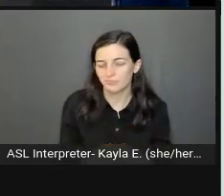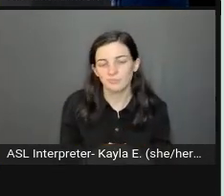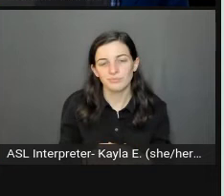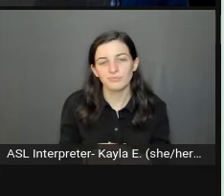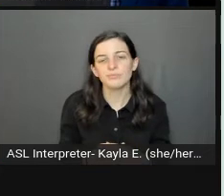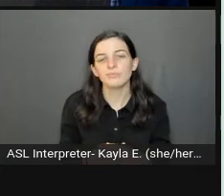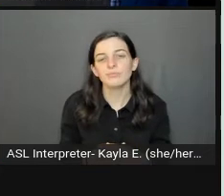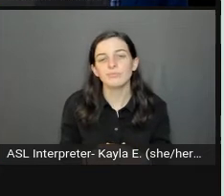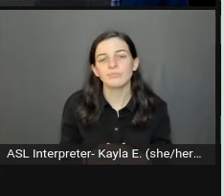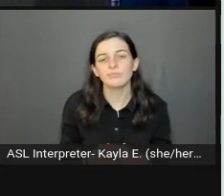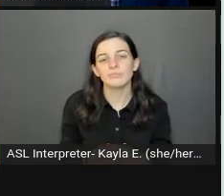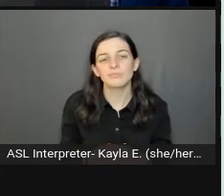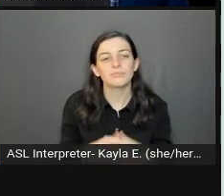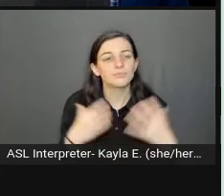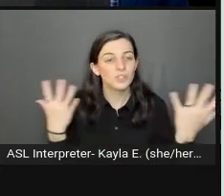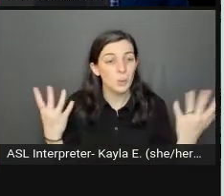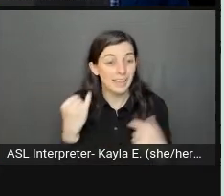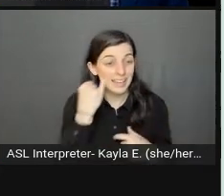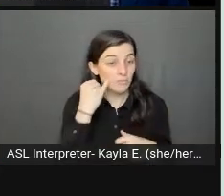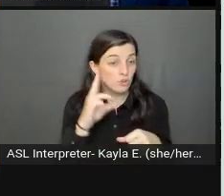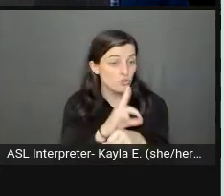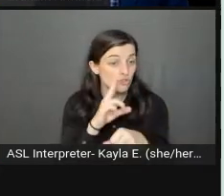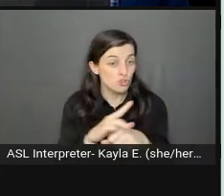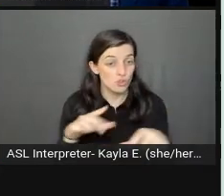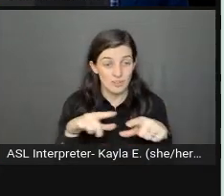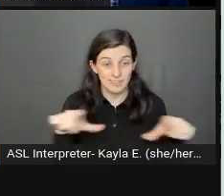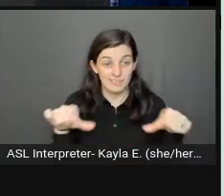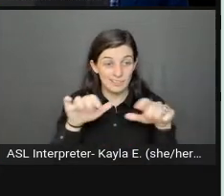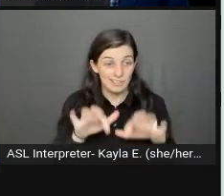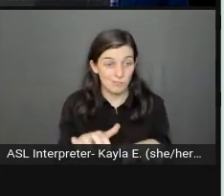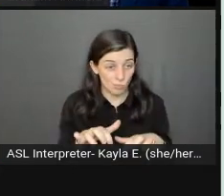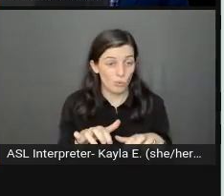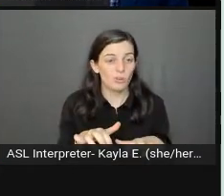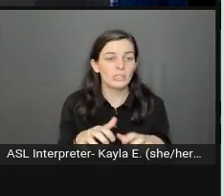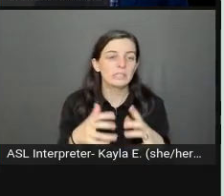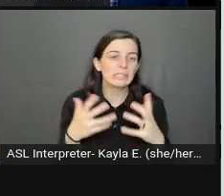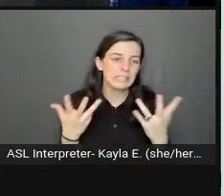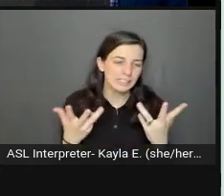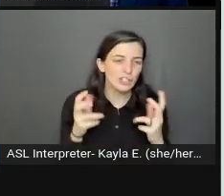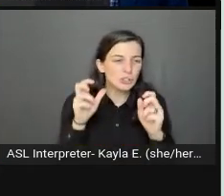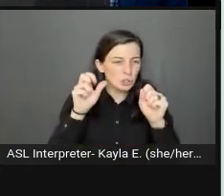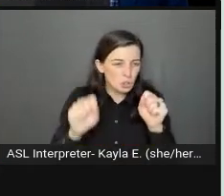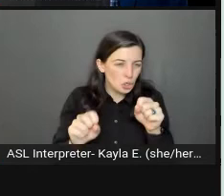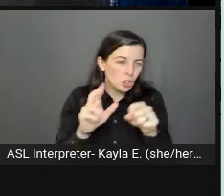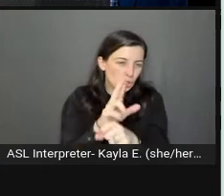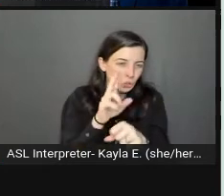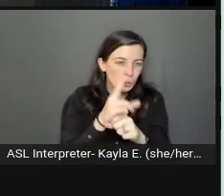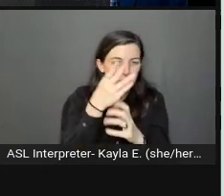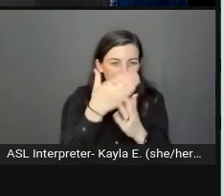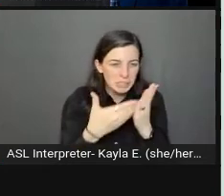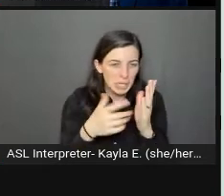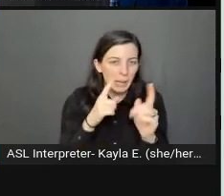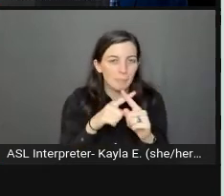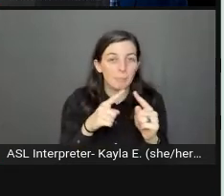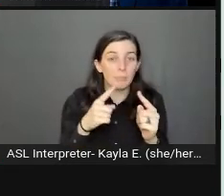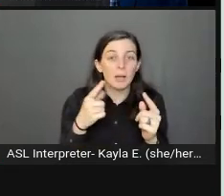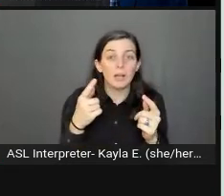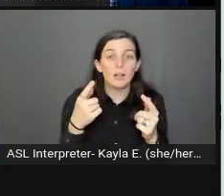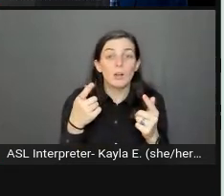Keyboard users can use these but the real problem is what happens for screen reader users.